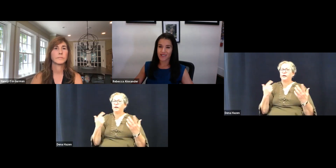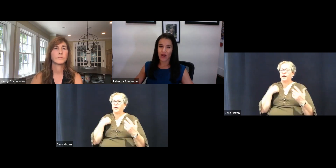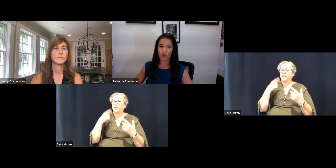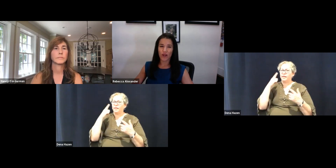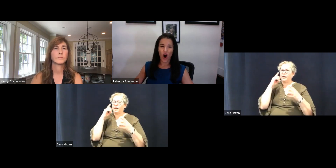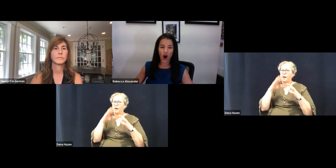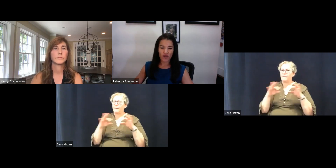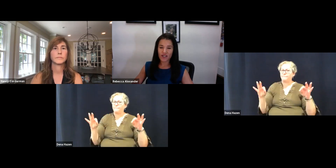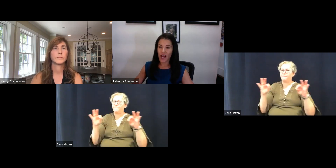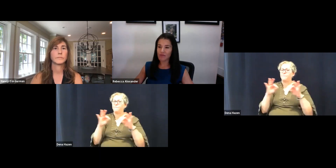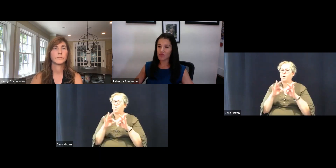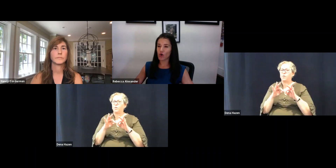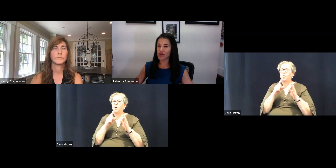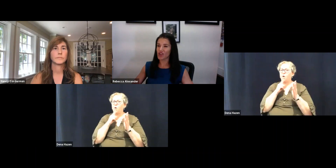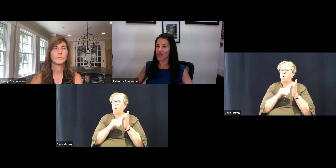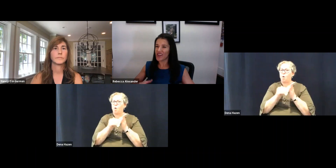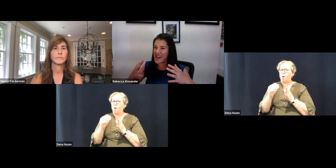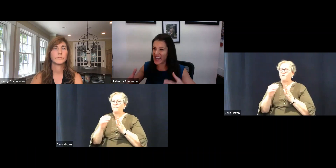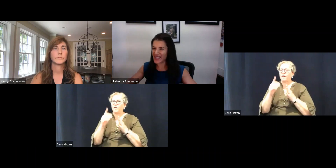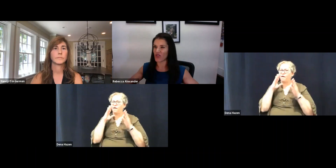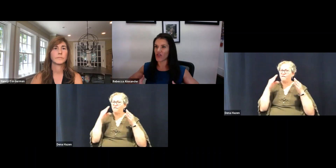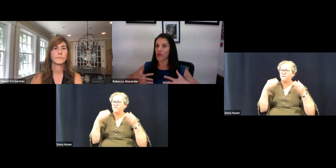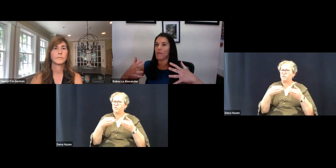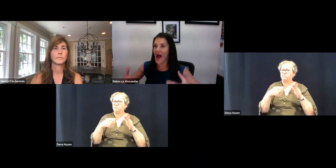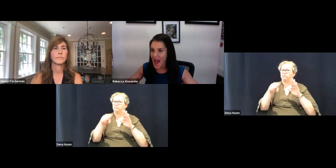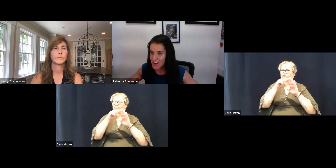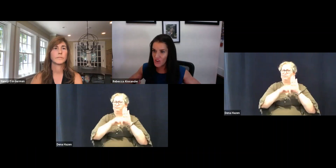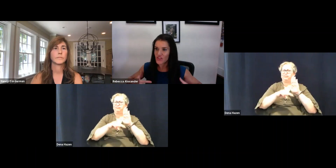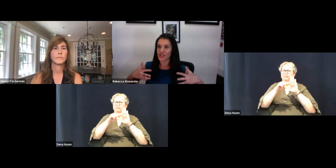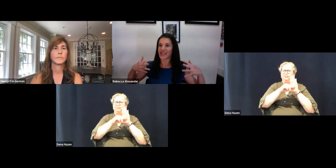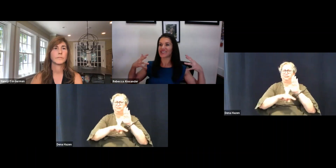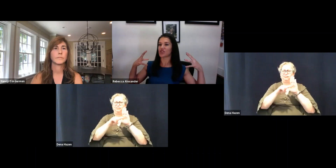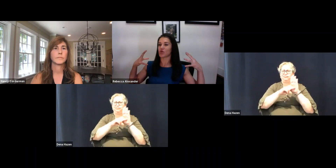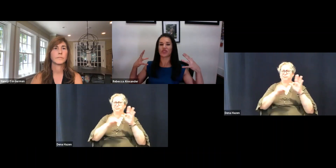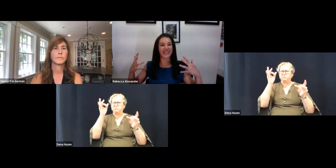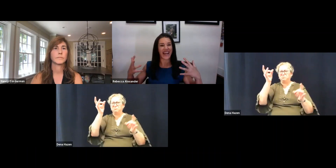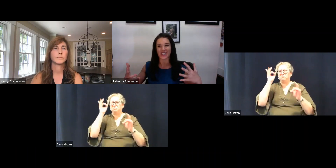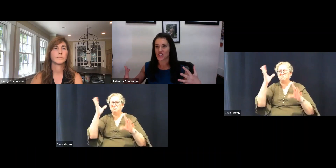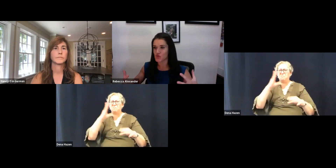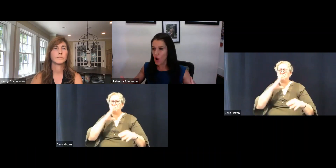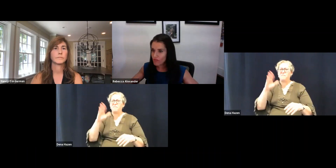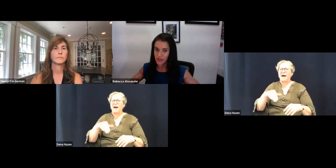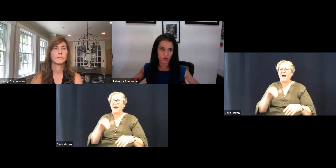is that we oftentimes focus on the negative, on the bad, on the like-- it's almost like catastrophic.